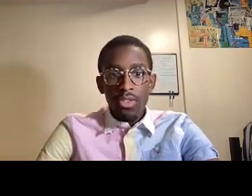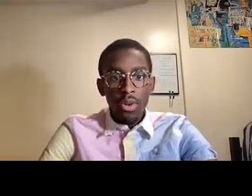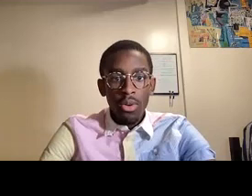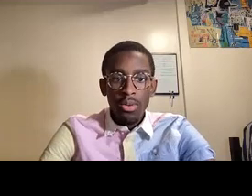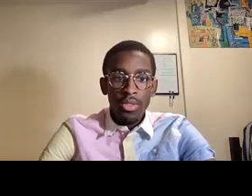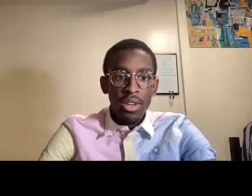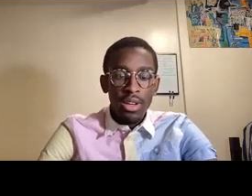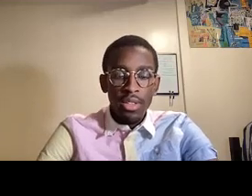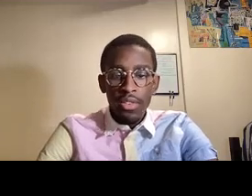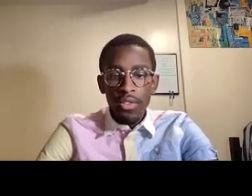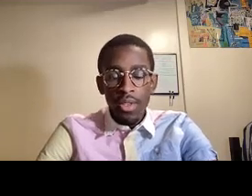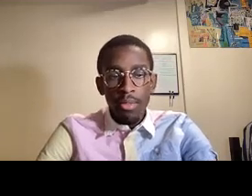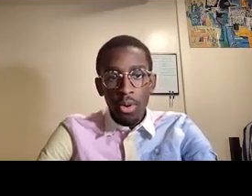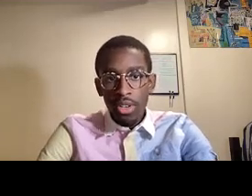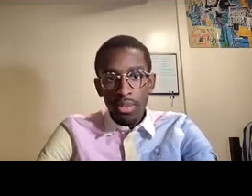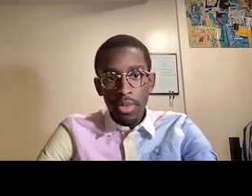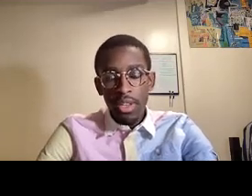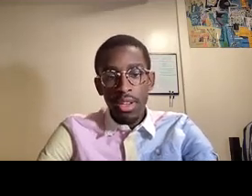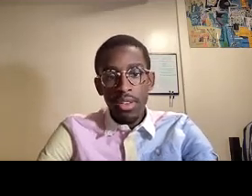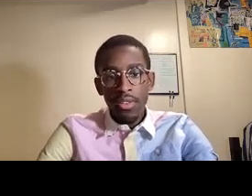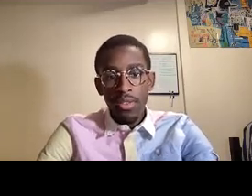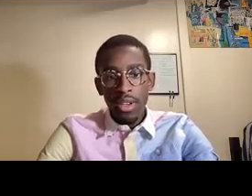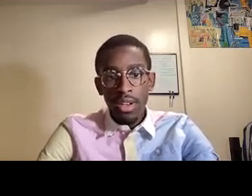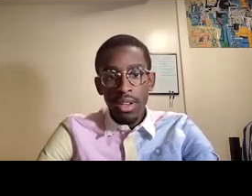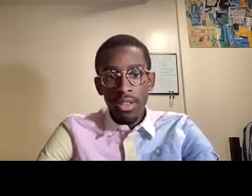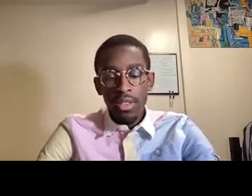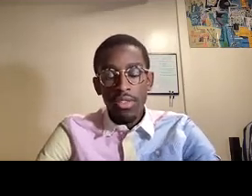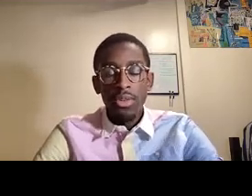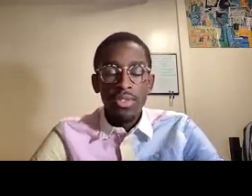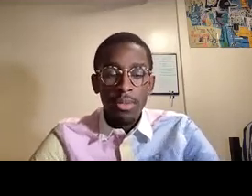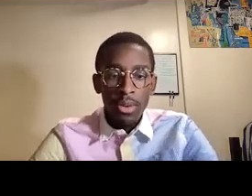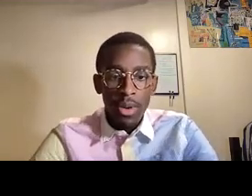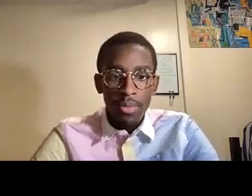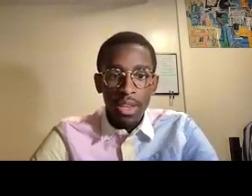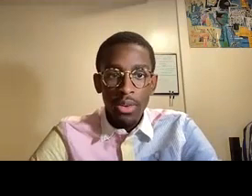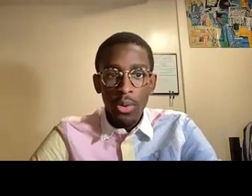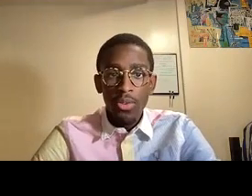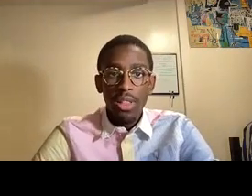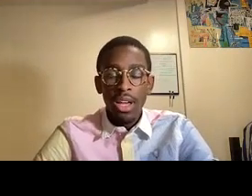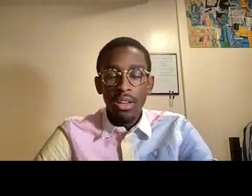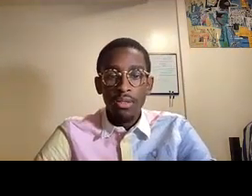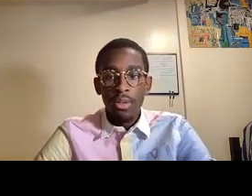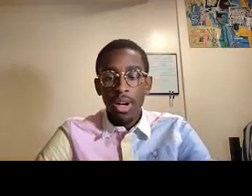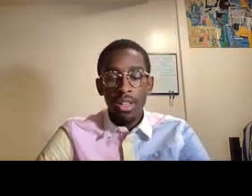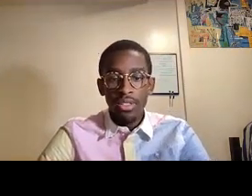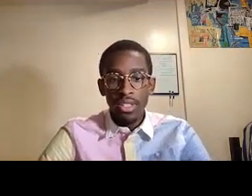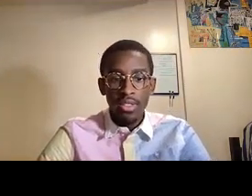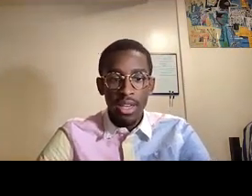So this is important because uh the General Assembly website holds a lot of the policies that